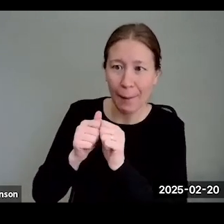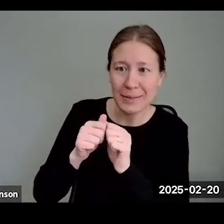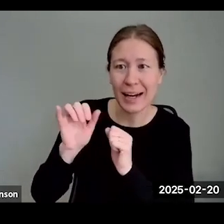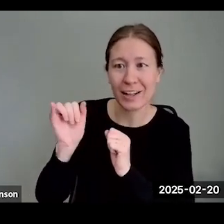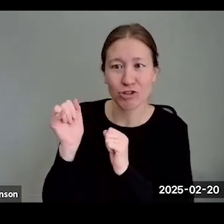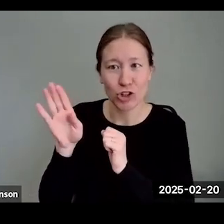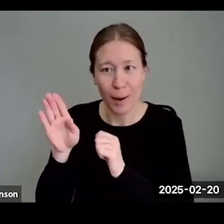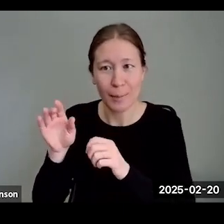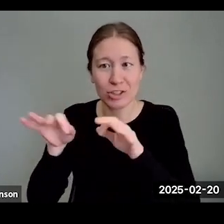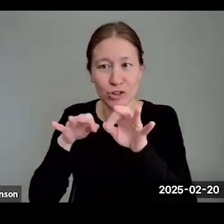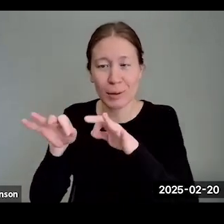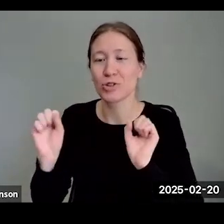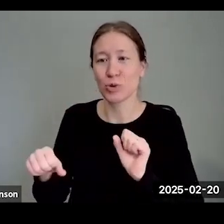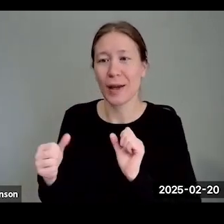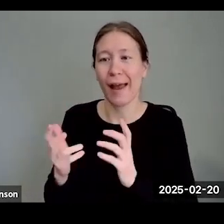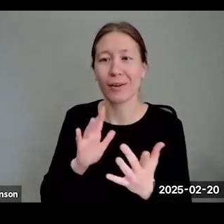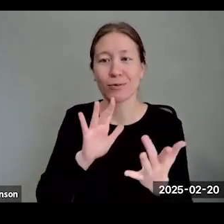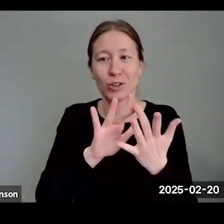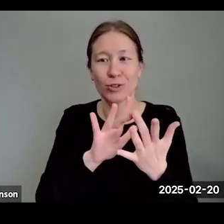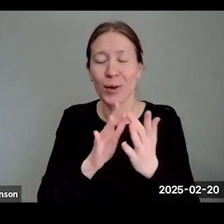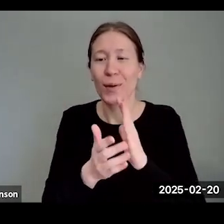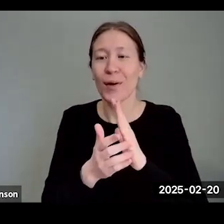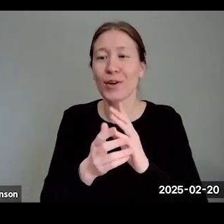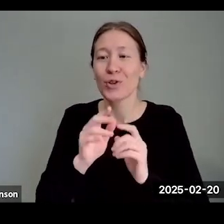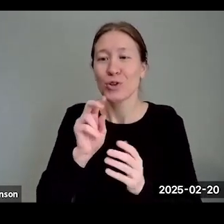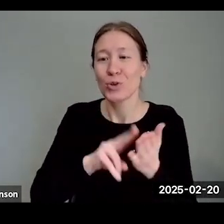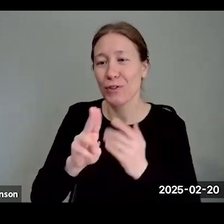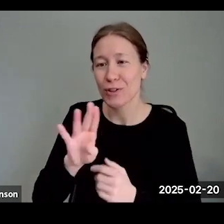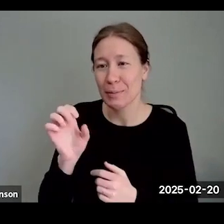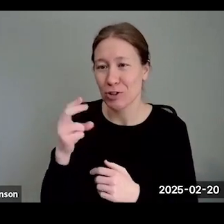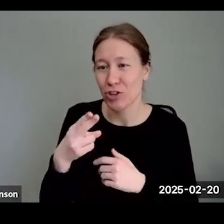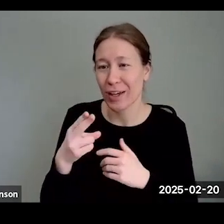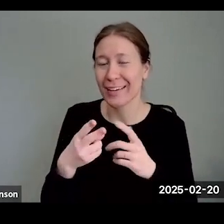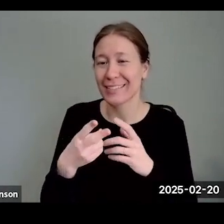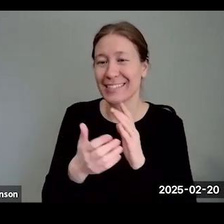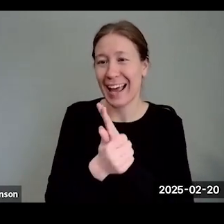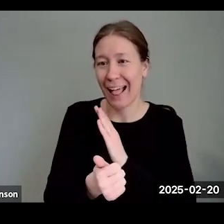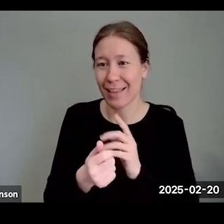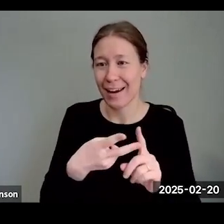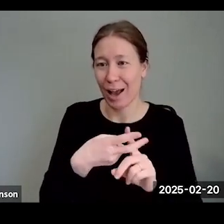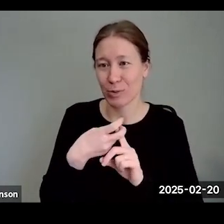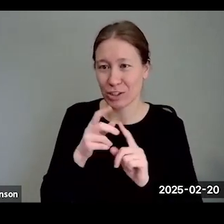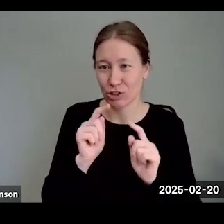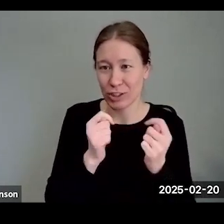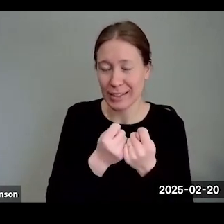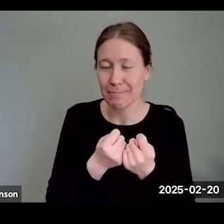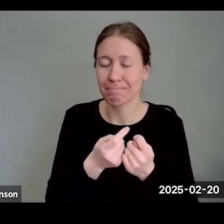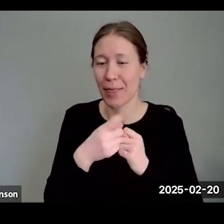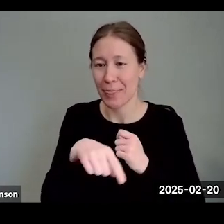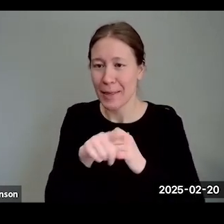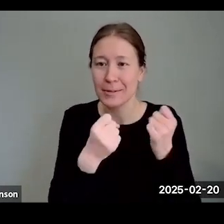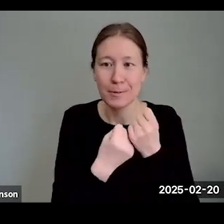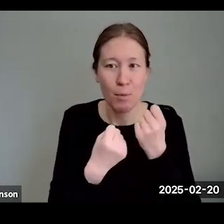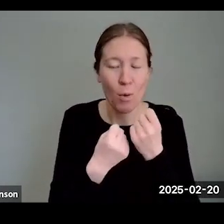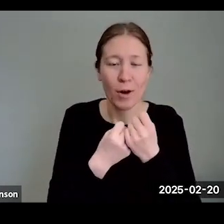University of Michigan Talent Acquisition team, who really focus on supporting inclusive skills-based hiring.